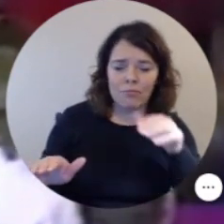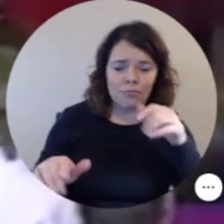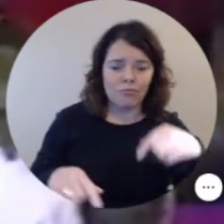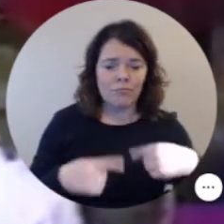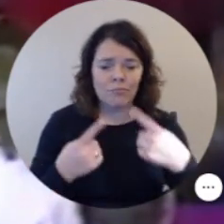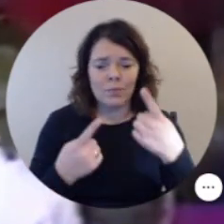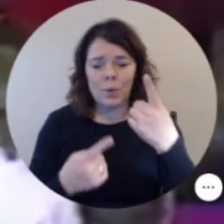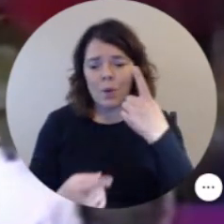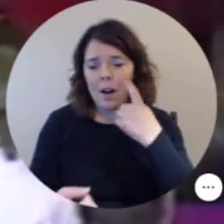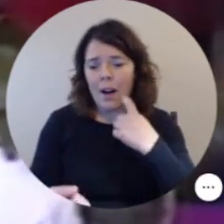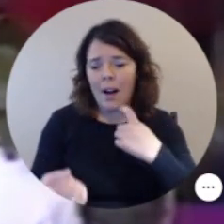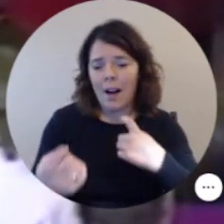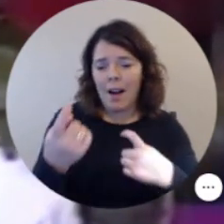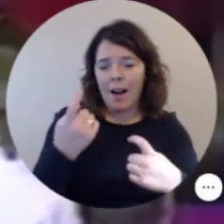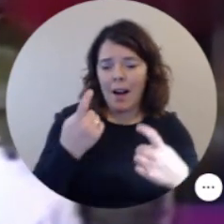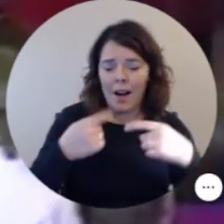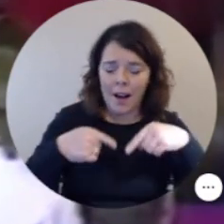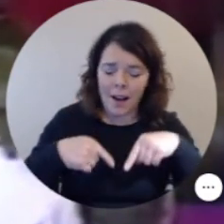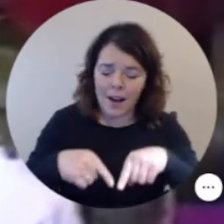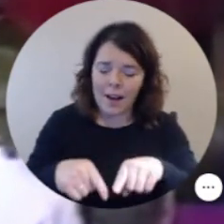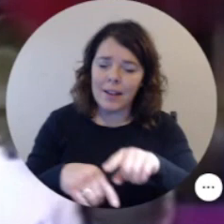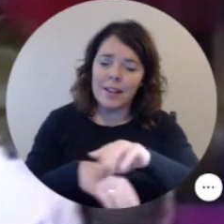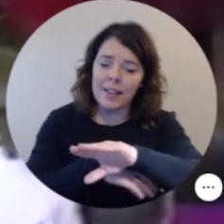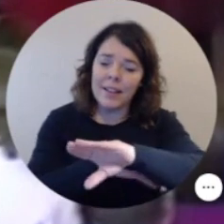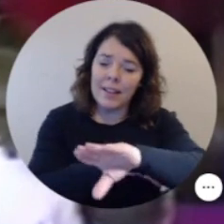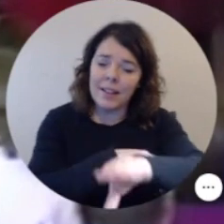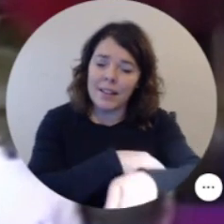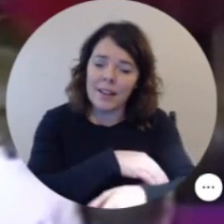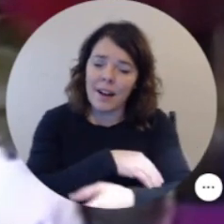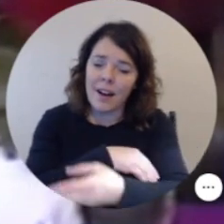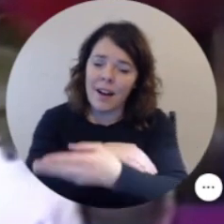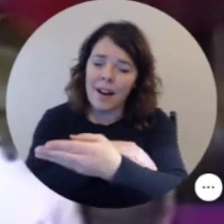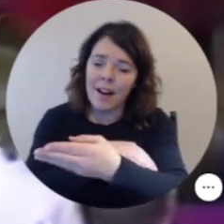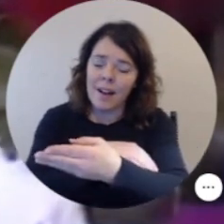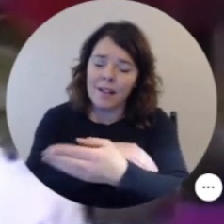Crying in the night